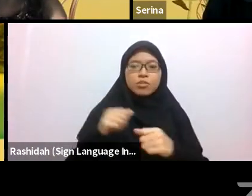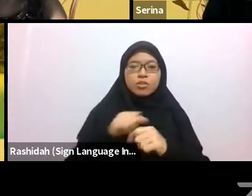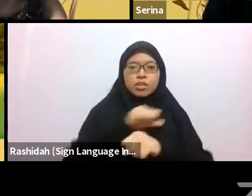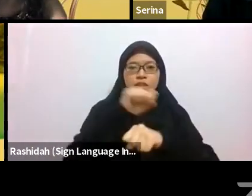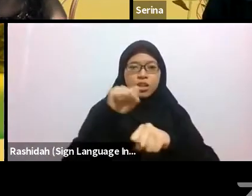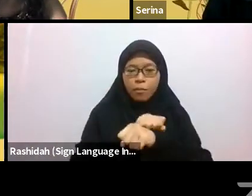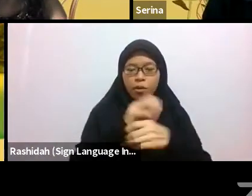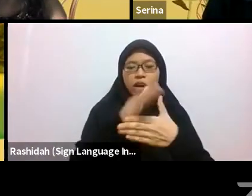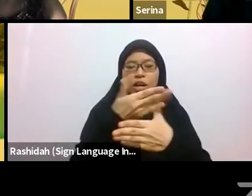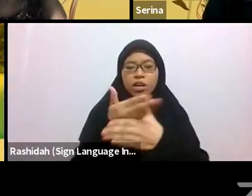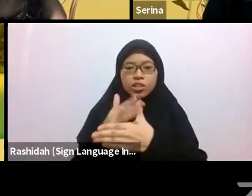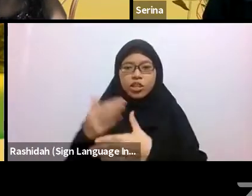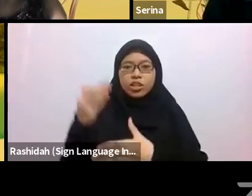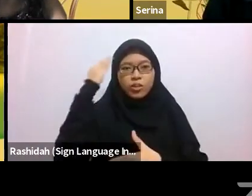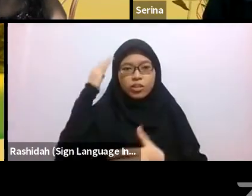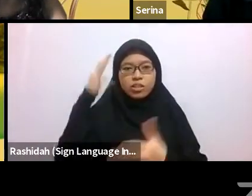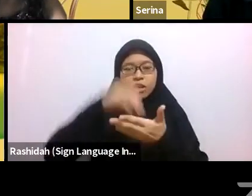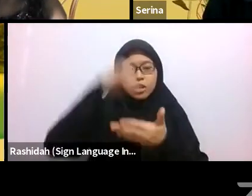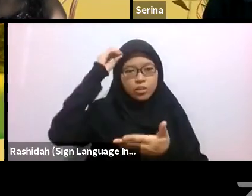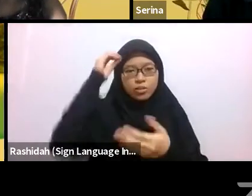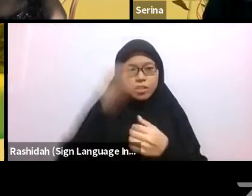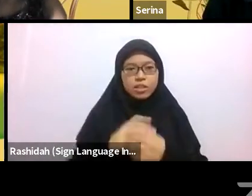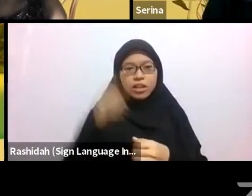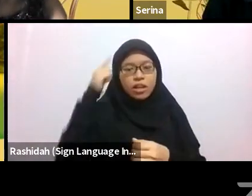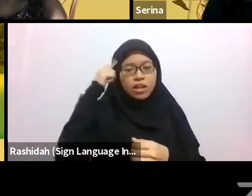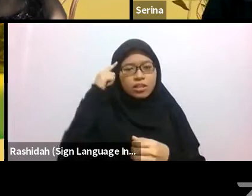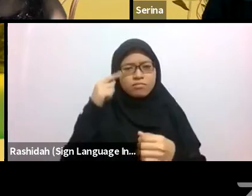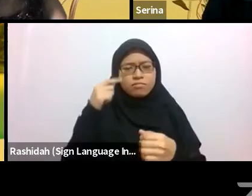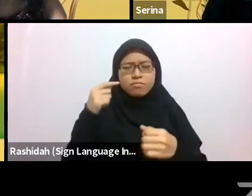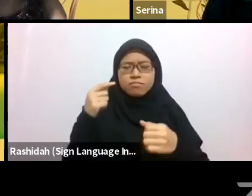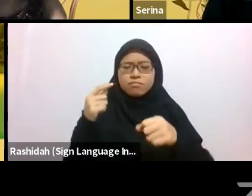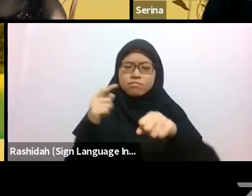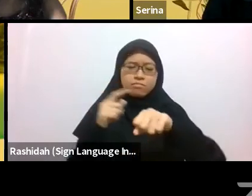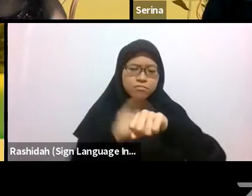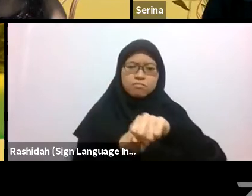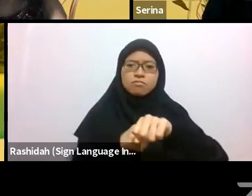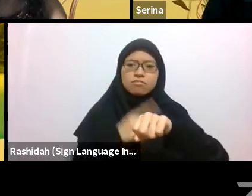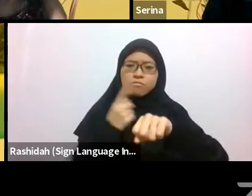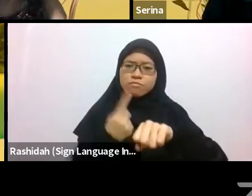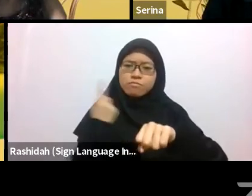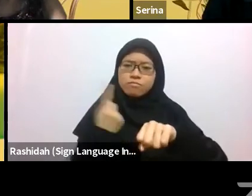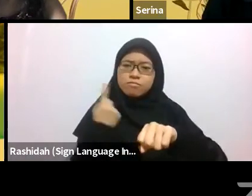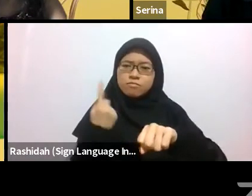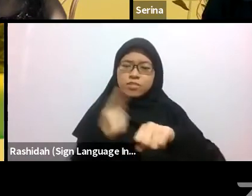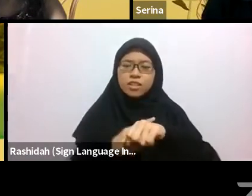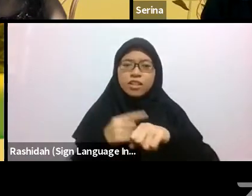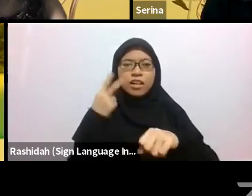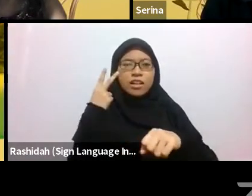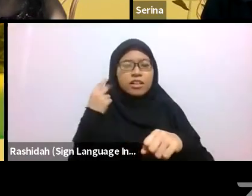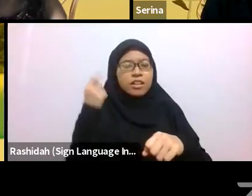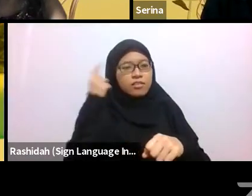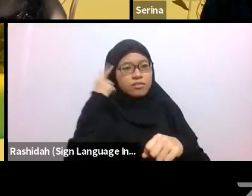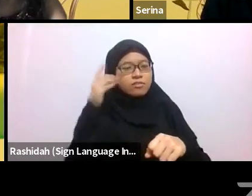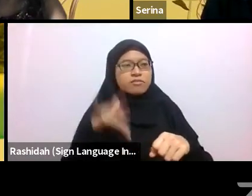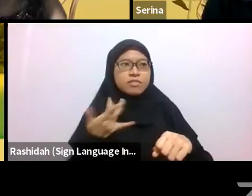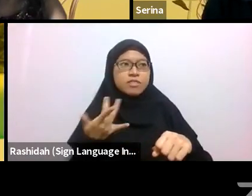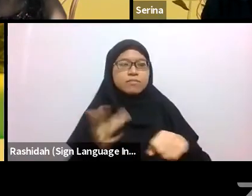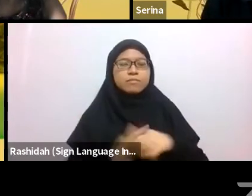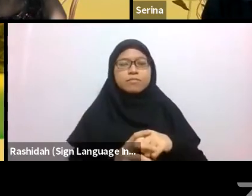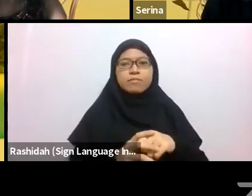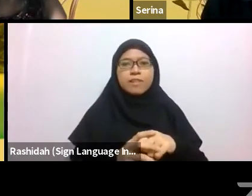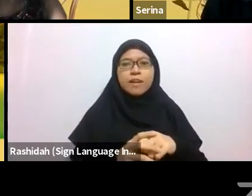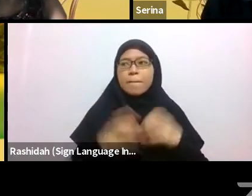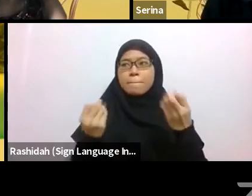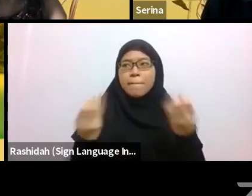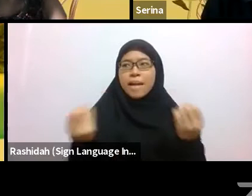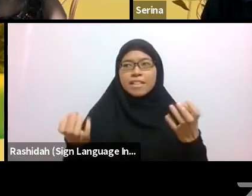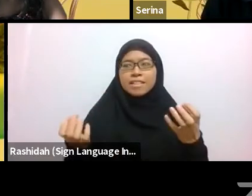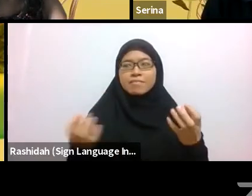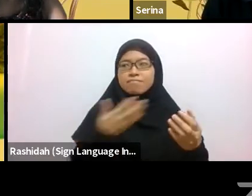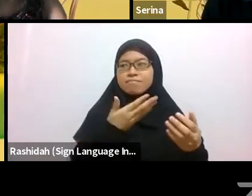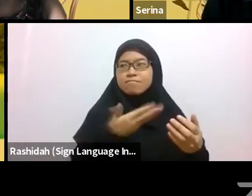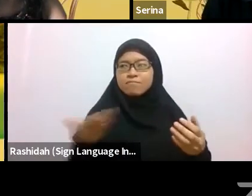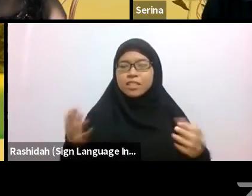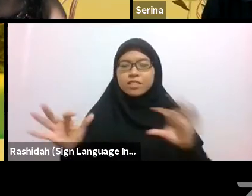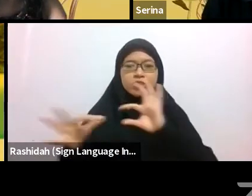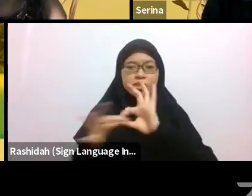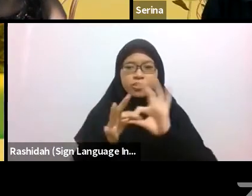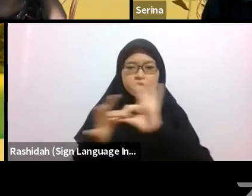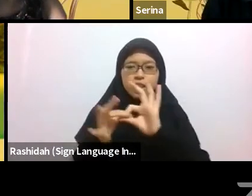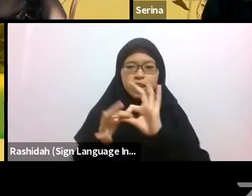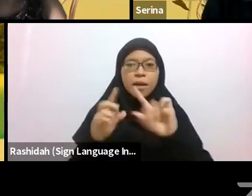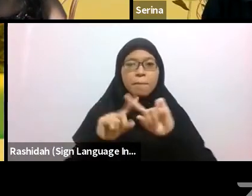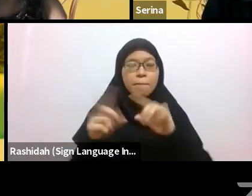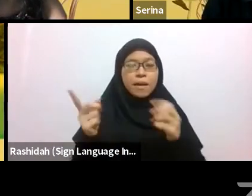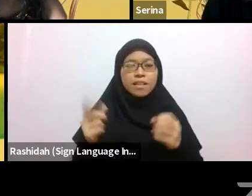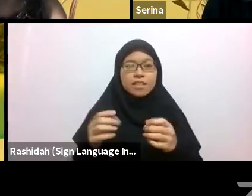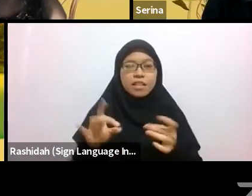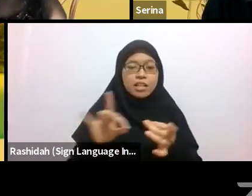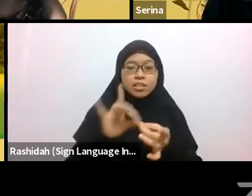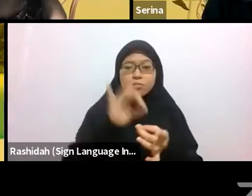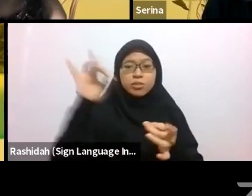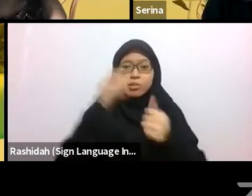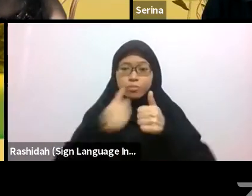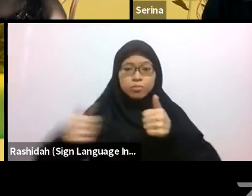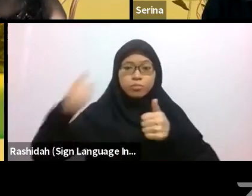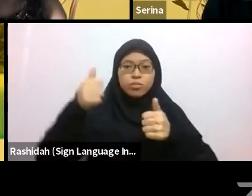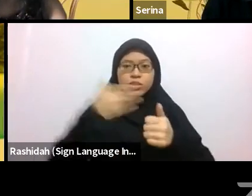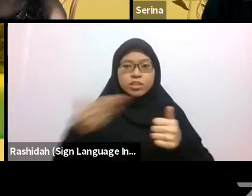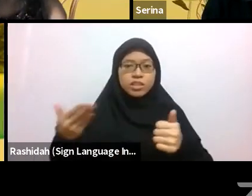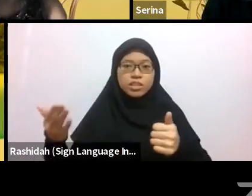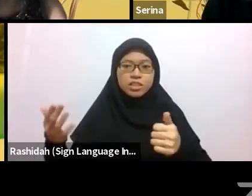Most times I feel that, while there are many elements that I can relate (to), I think the most spiritual thing that I can do for myself is go for a two-hour walk in the park.